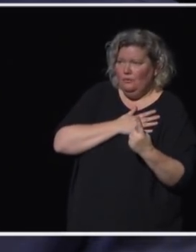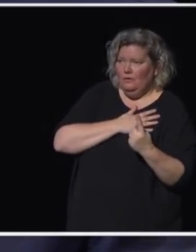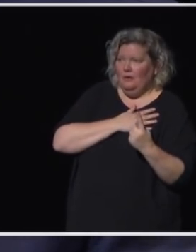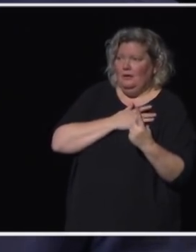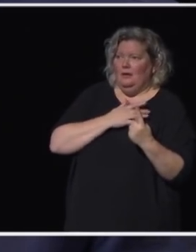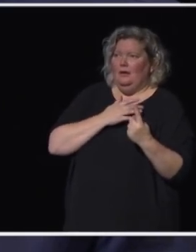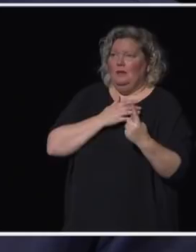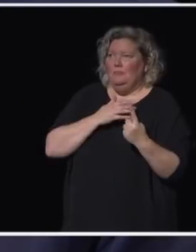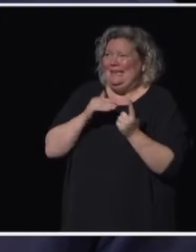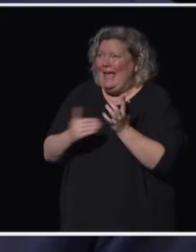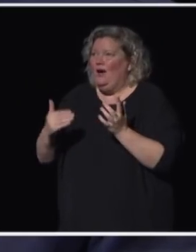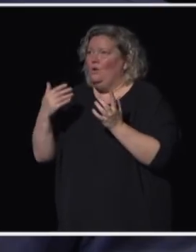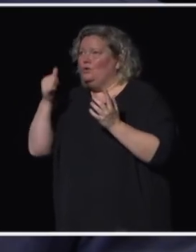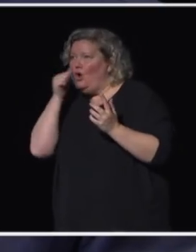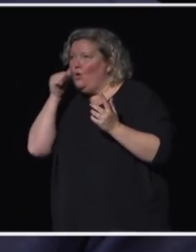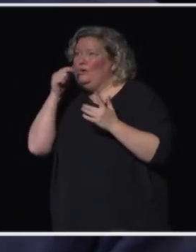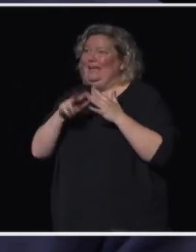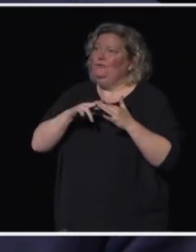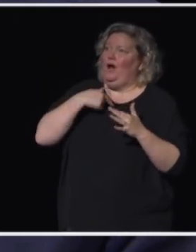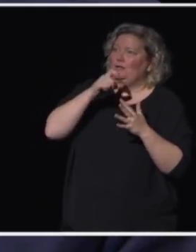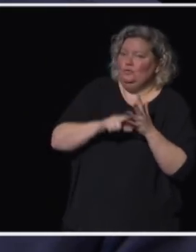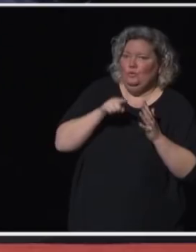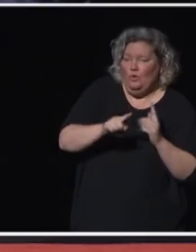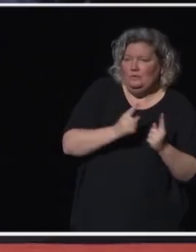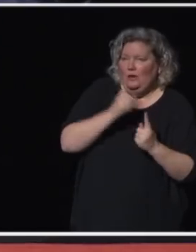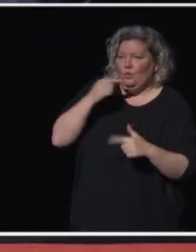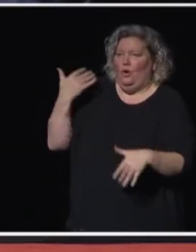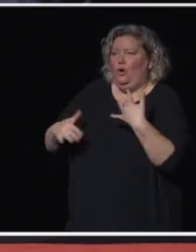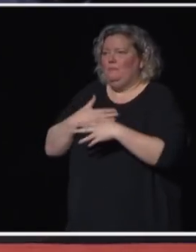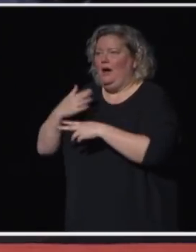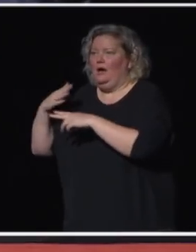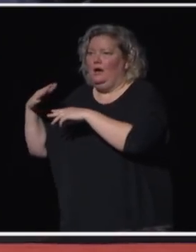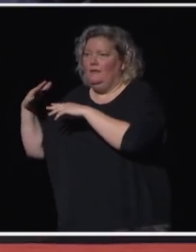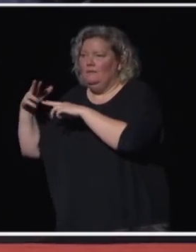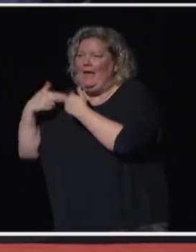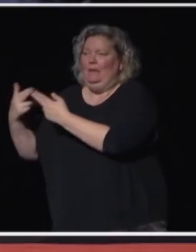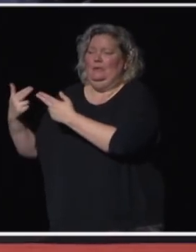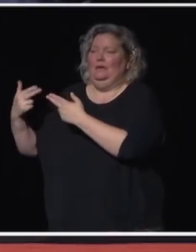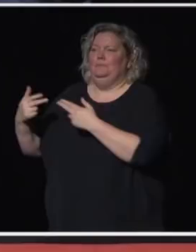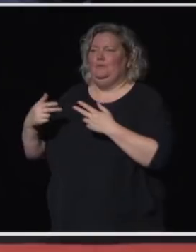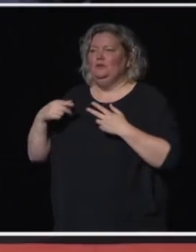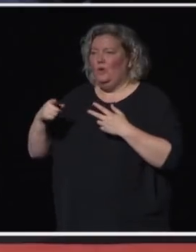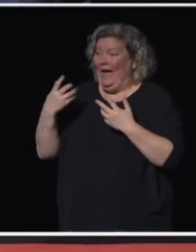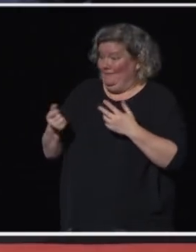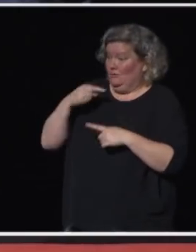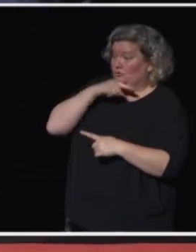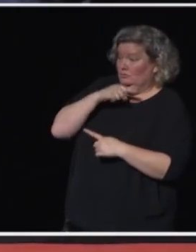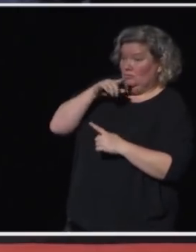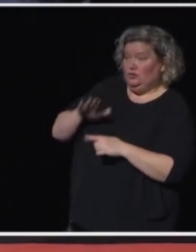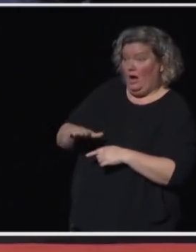to be hurt by those harmful things. And so it probably made me slow down a lot. You know what I mean?